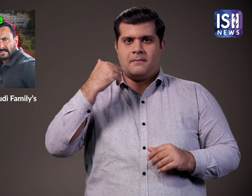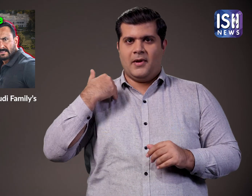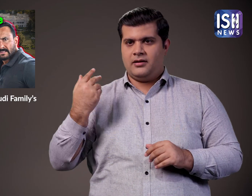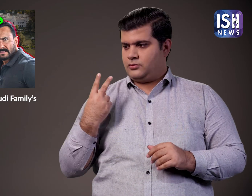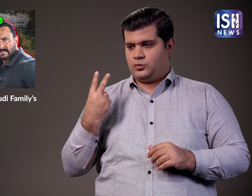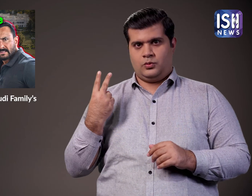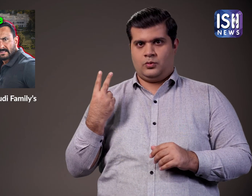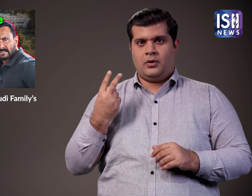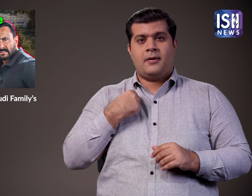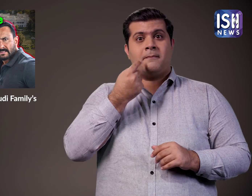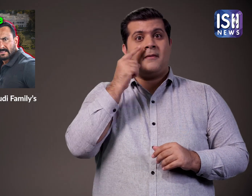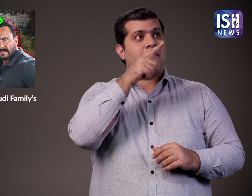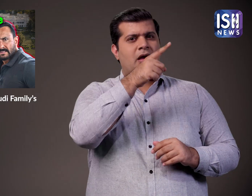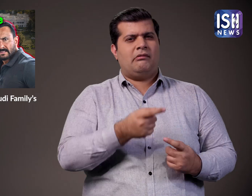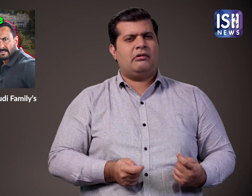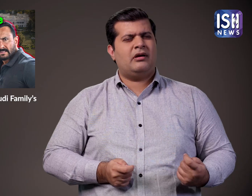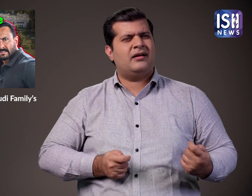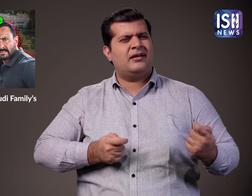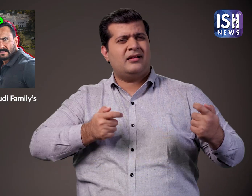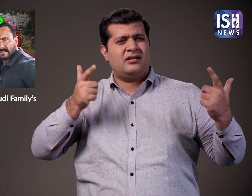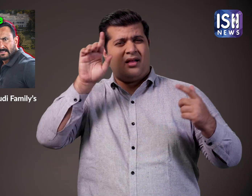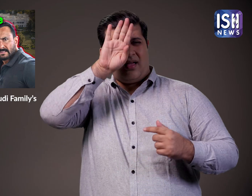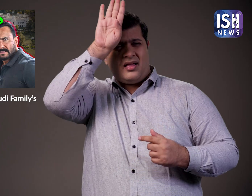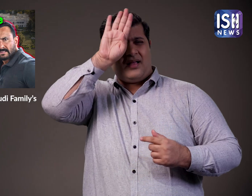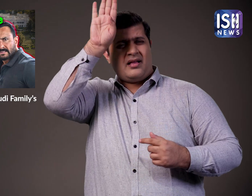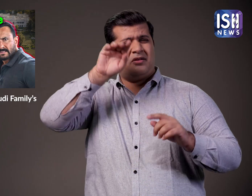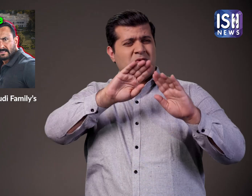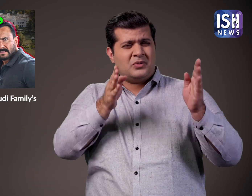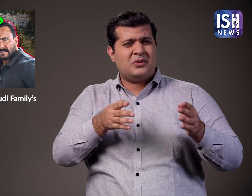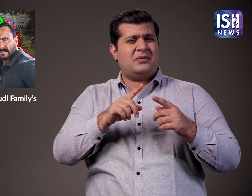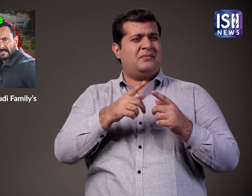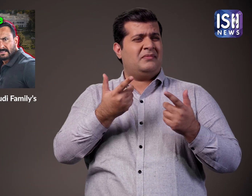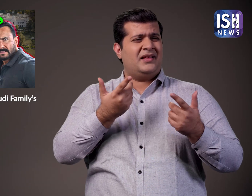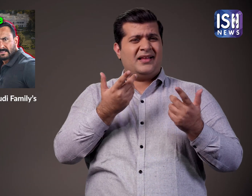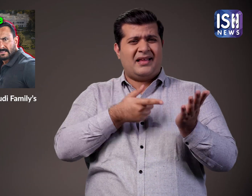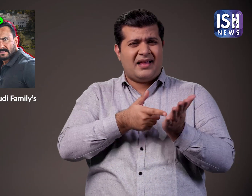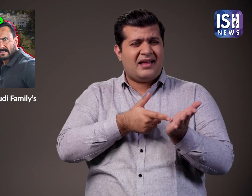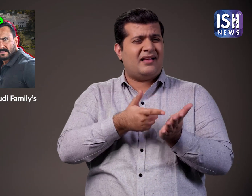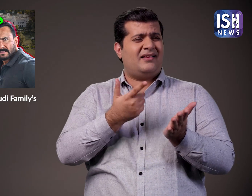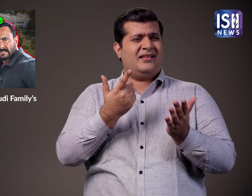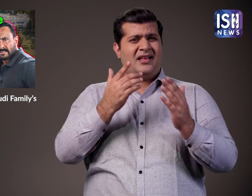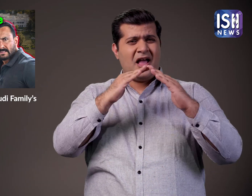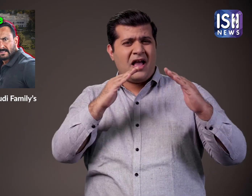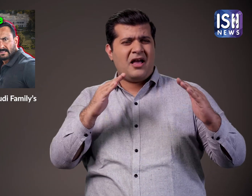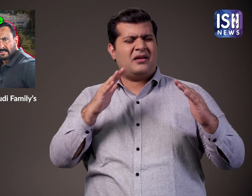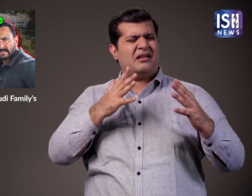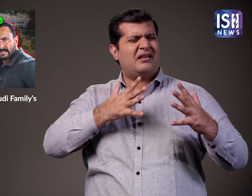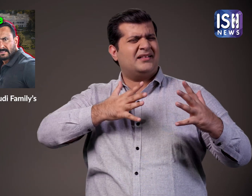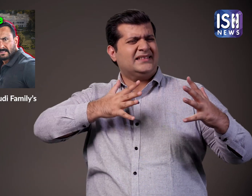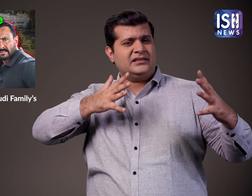Imagine two brothers whose father is a king and who have numerous properties.